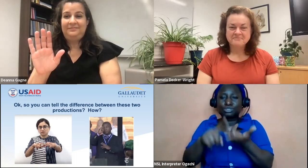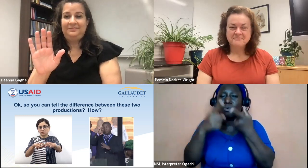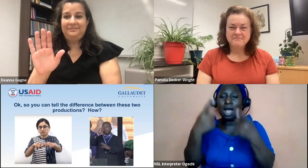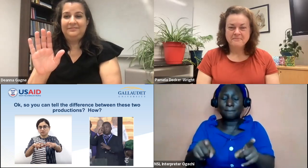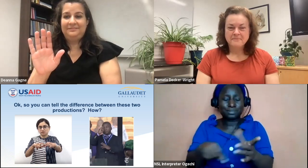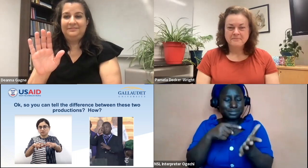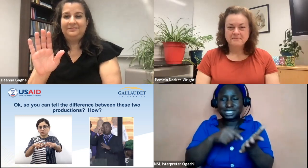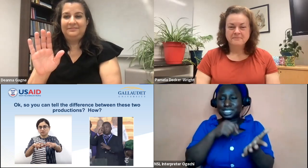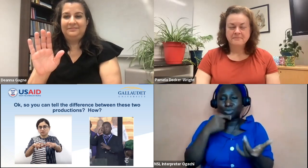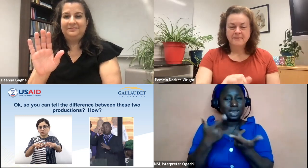exactly.